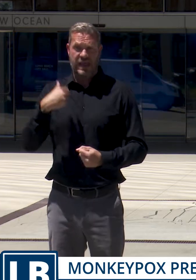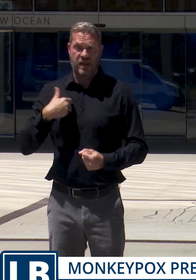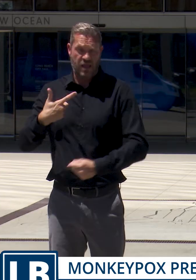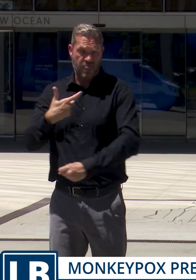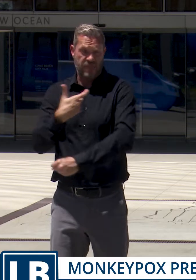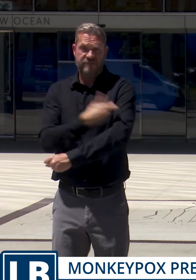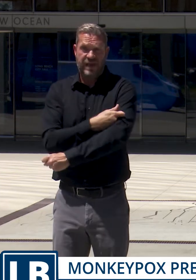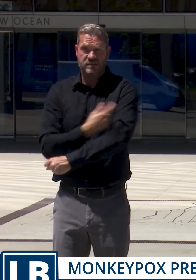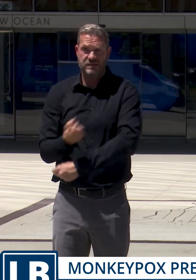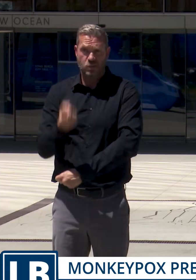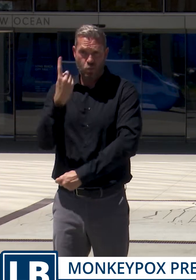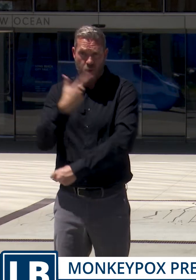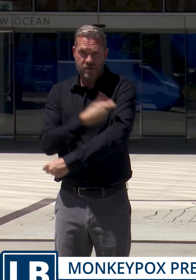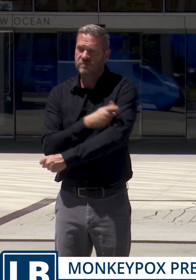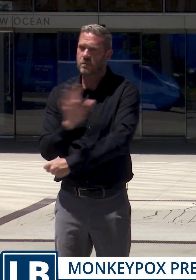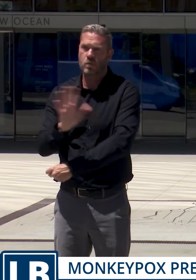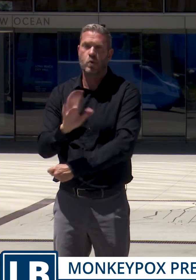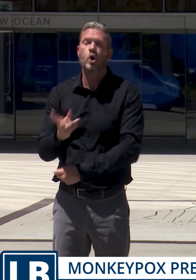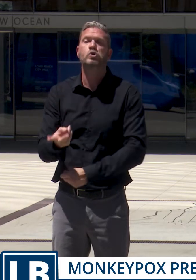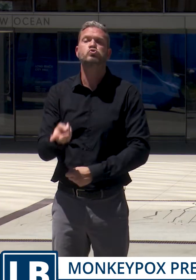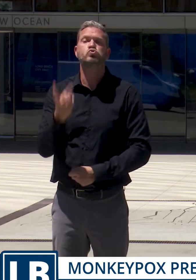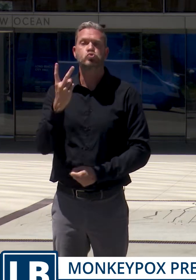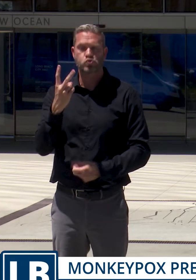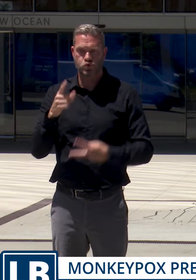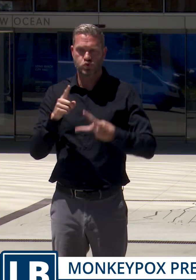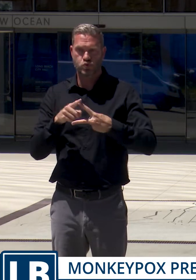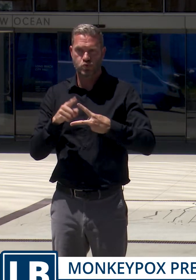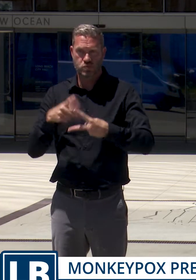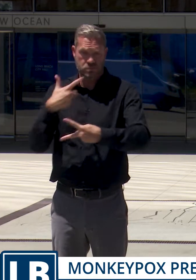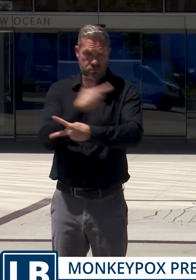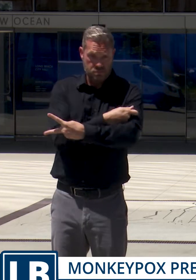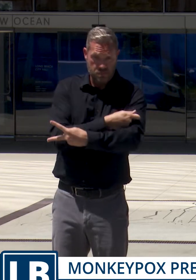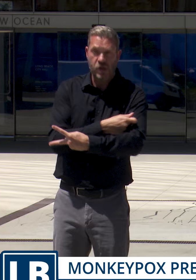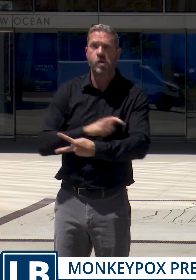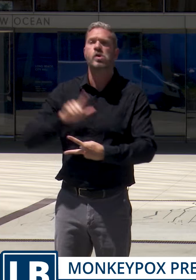but we are currently prioritizing getting as many first doses administered as possible